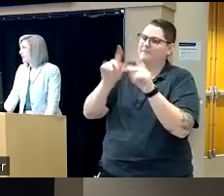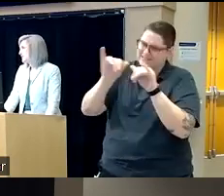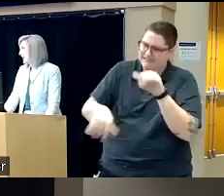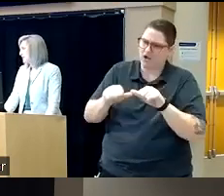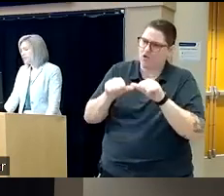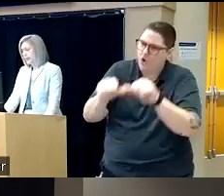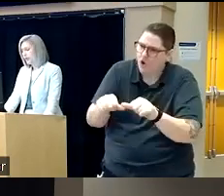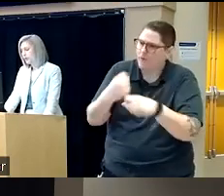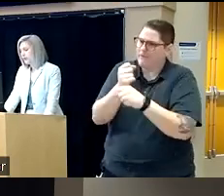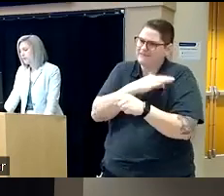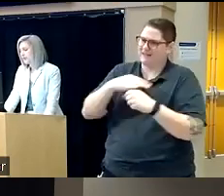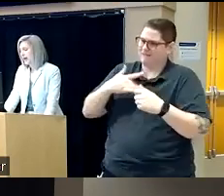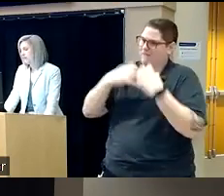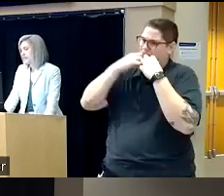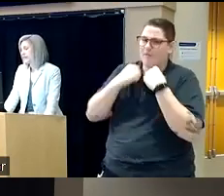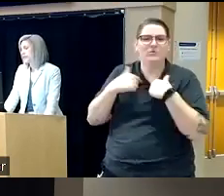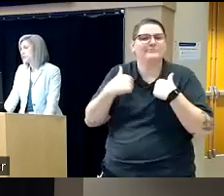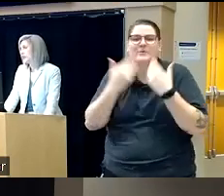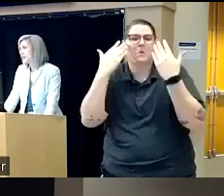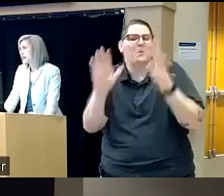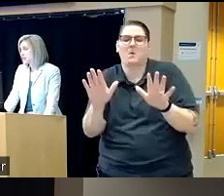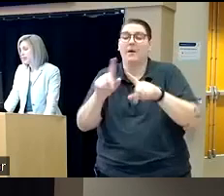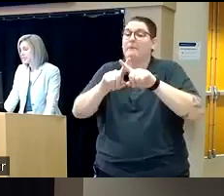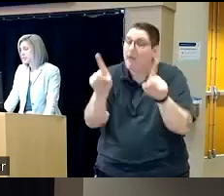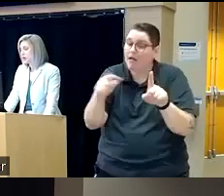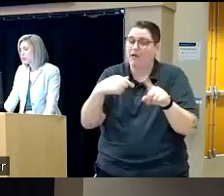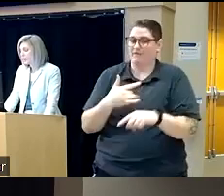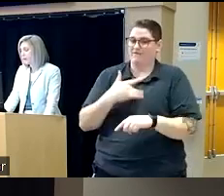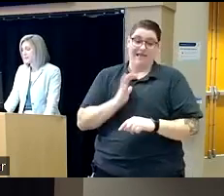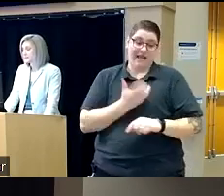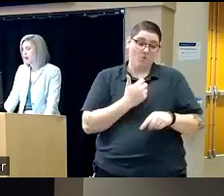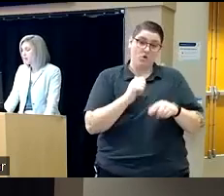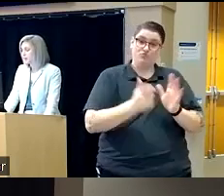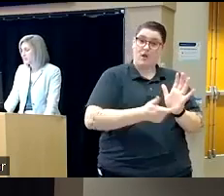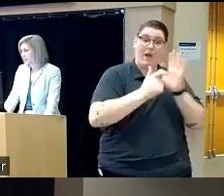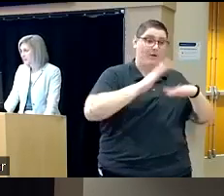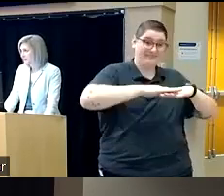for our staff however we feel confident that the training and education requirements of our staff